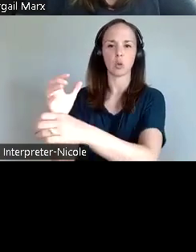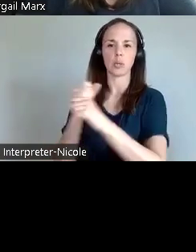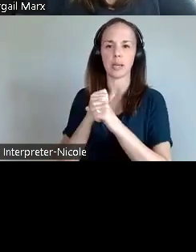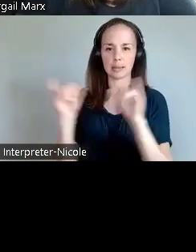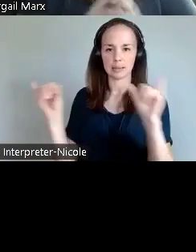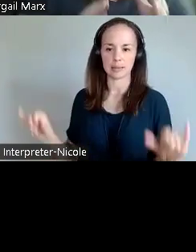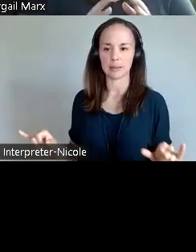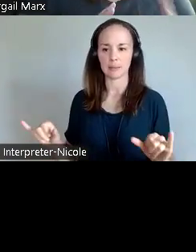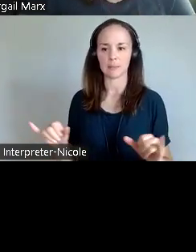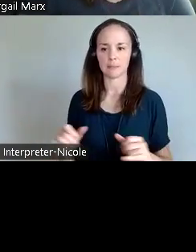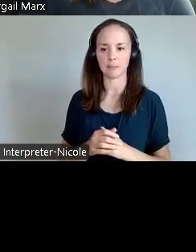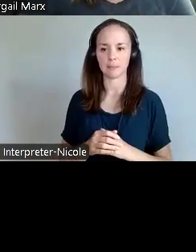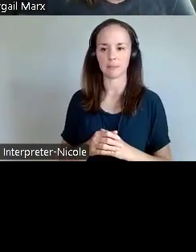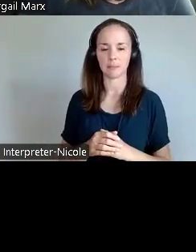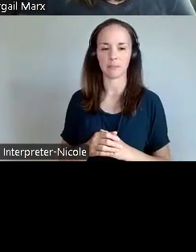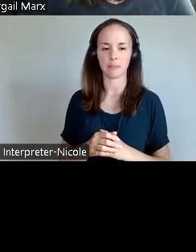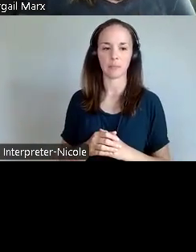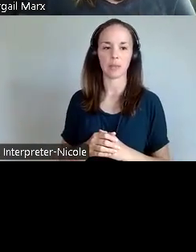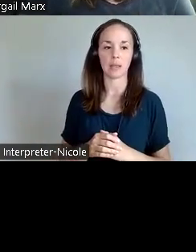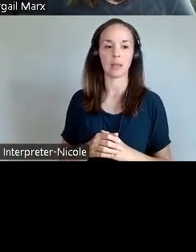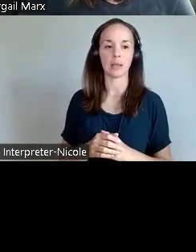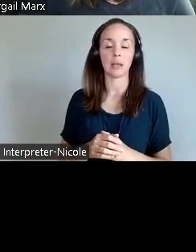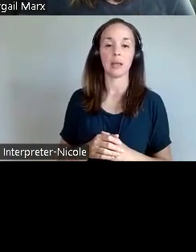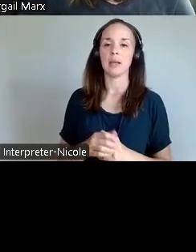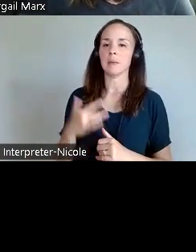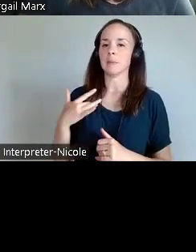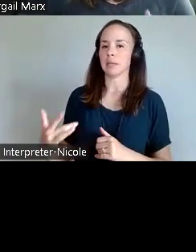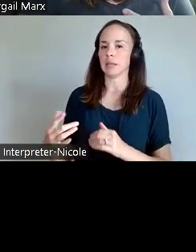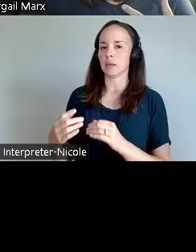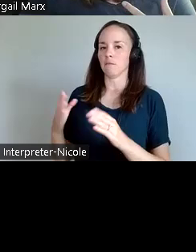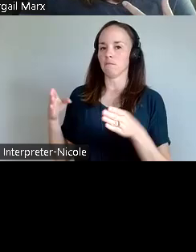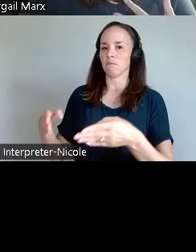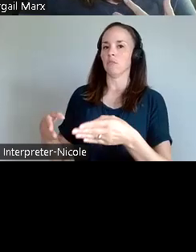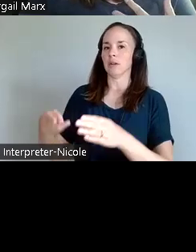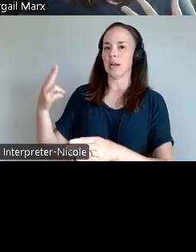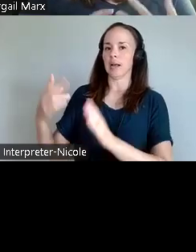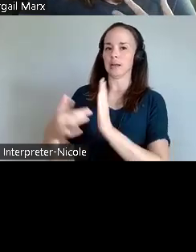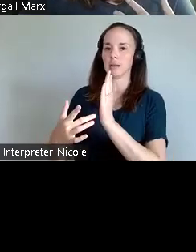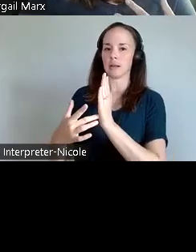And this applies especially to those high-tech AAC systems, where they have that dynamic